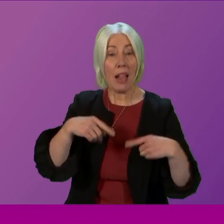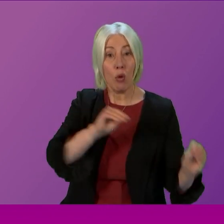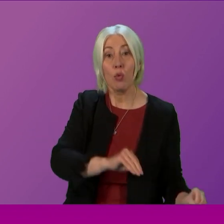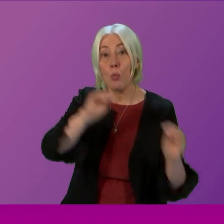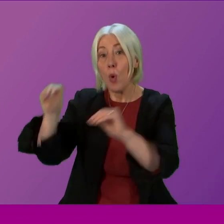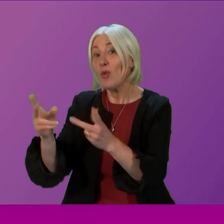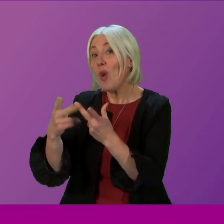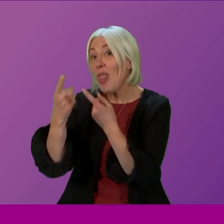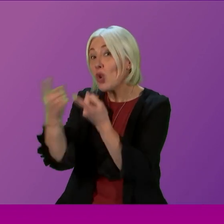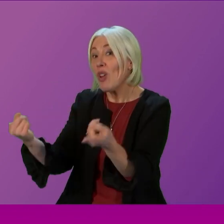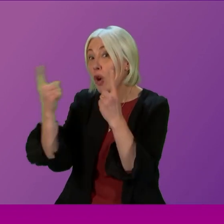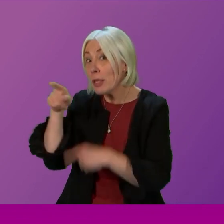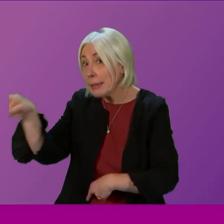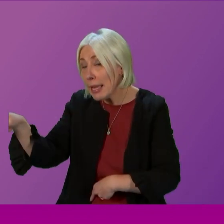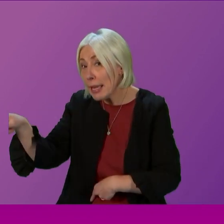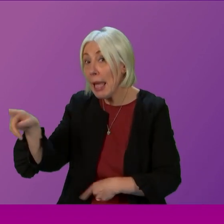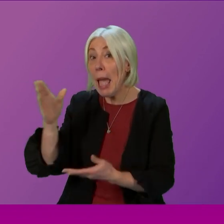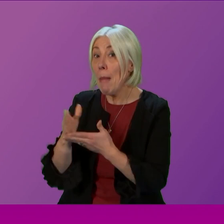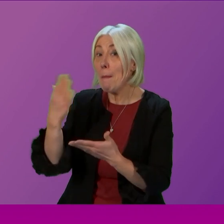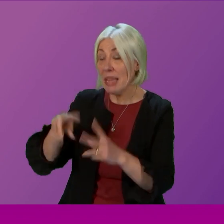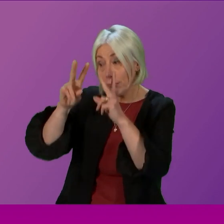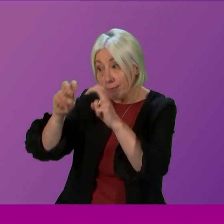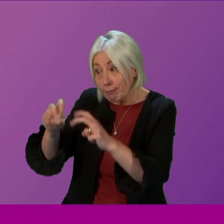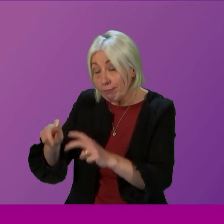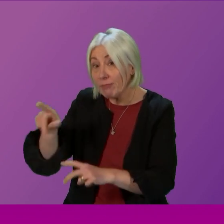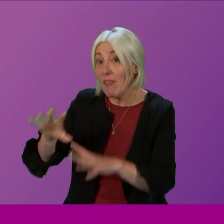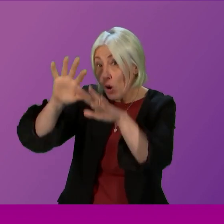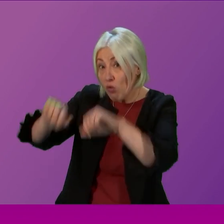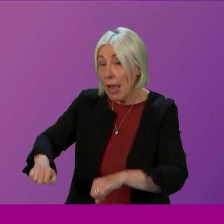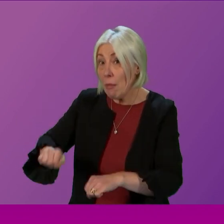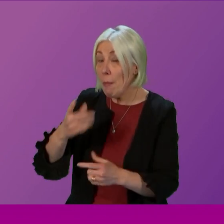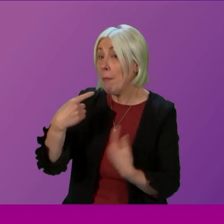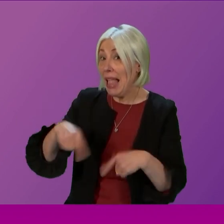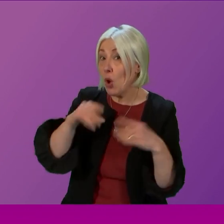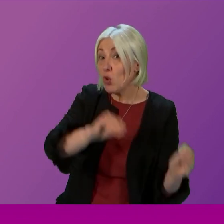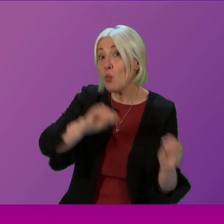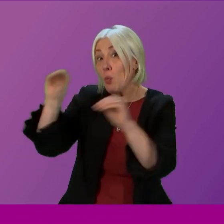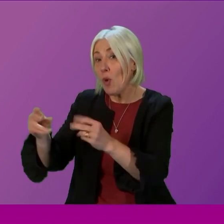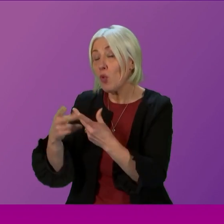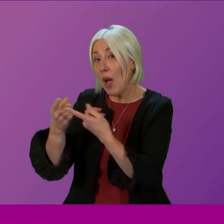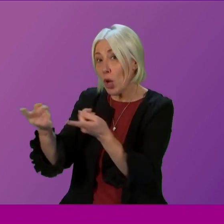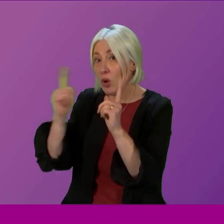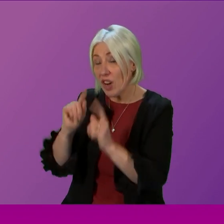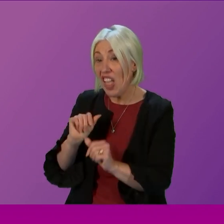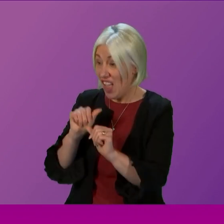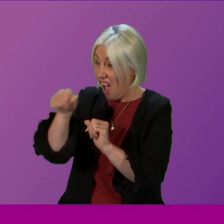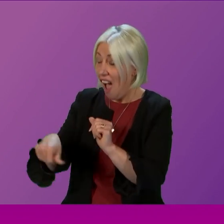despite being under investigation for rape at the time. It has since been discovered that there is